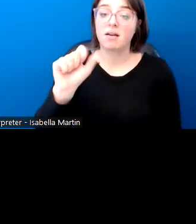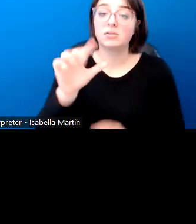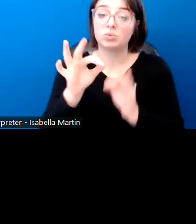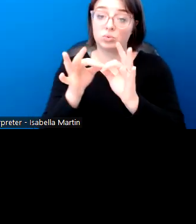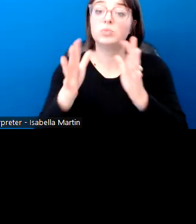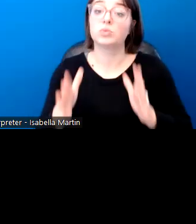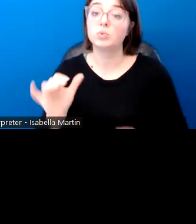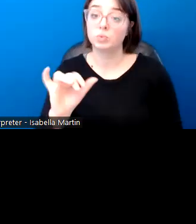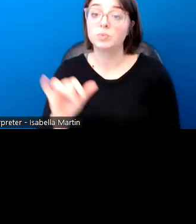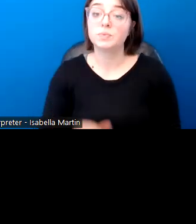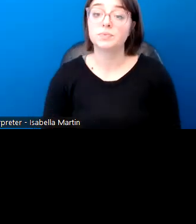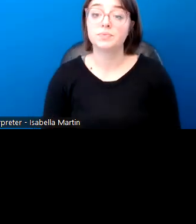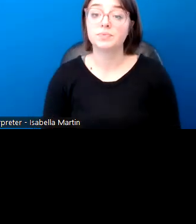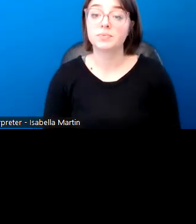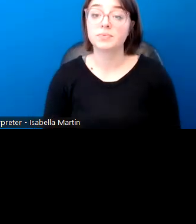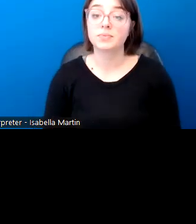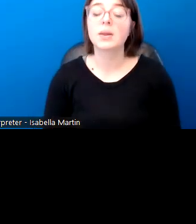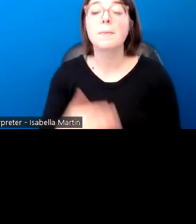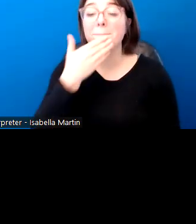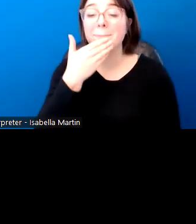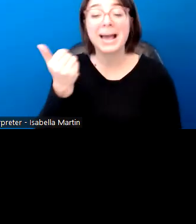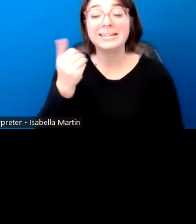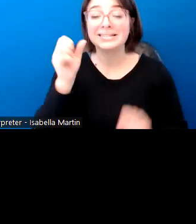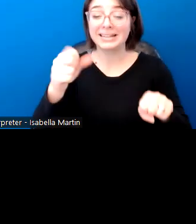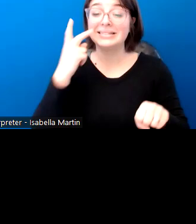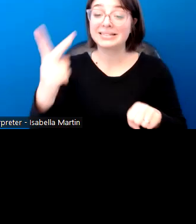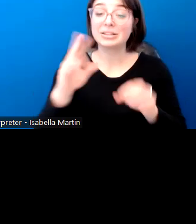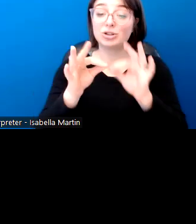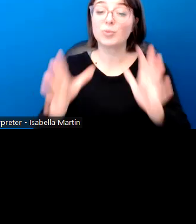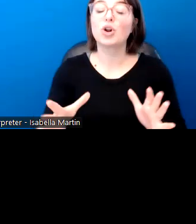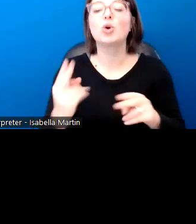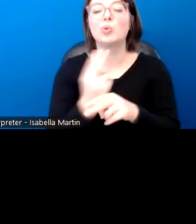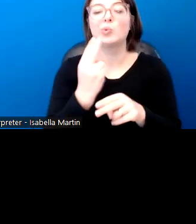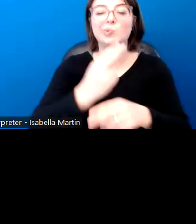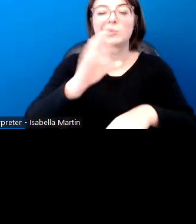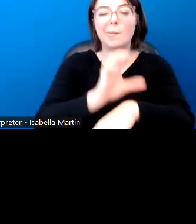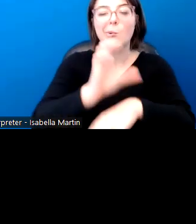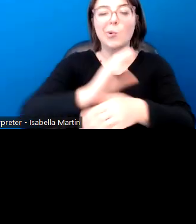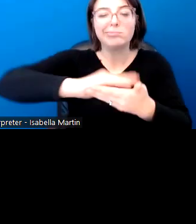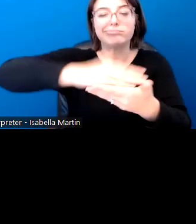is best viewed from a desktop computer rather than a tablet or phone. If you are having trouble with